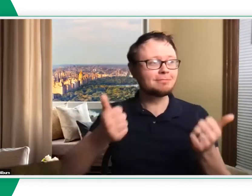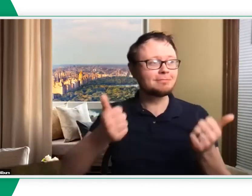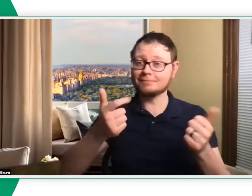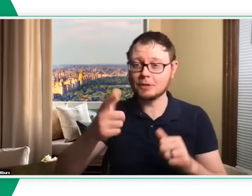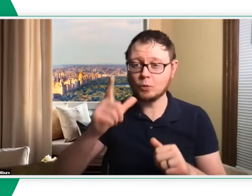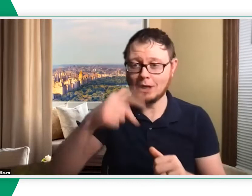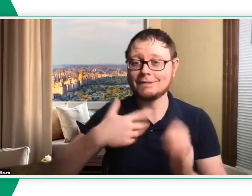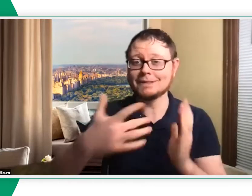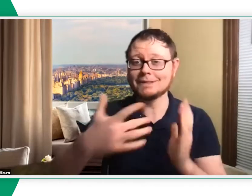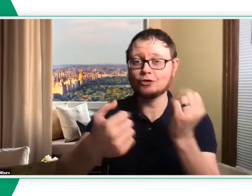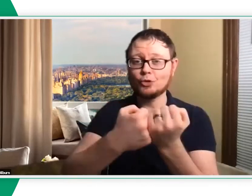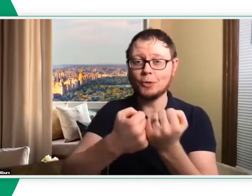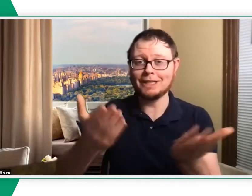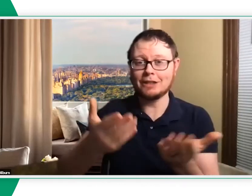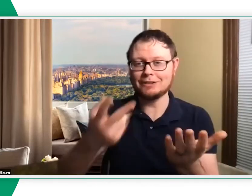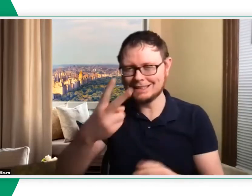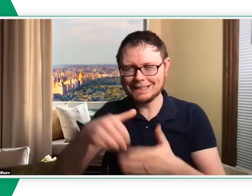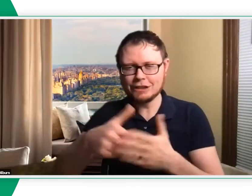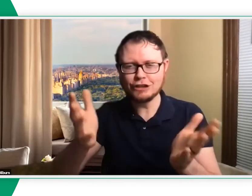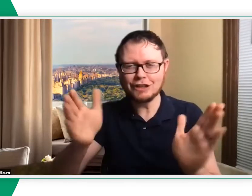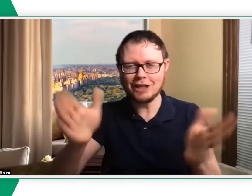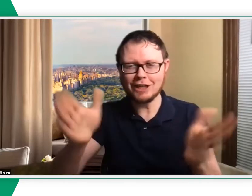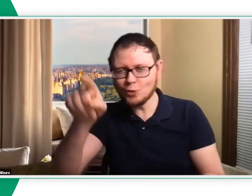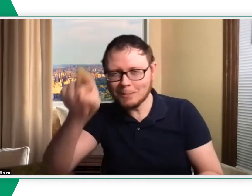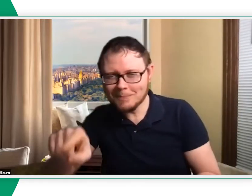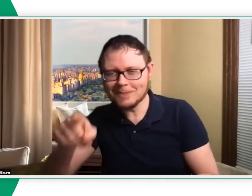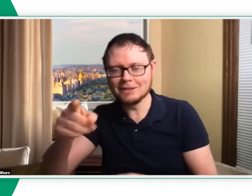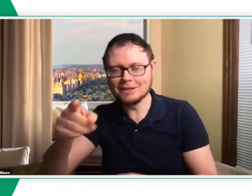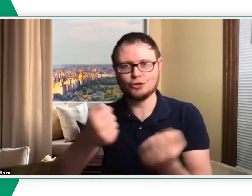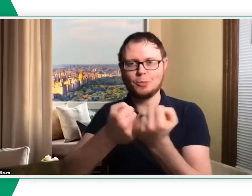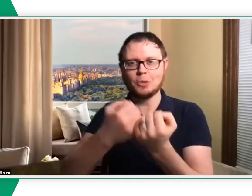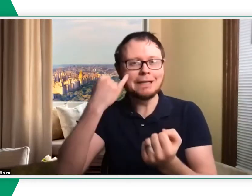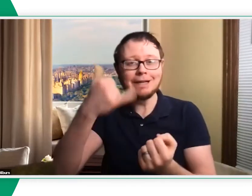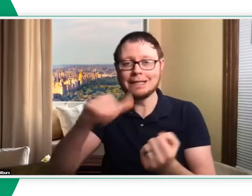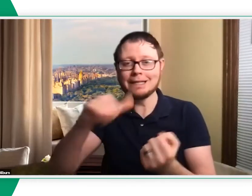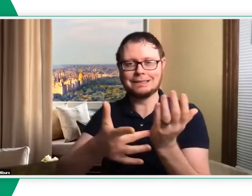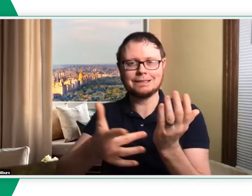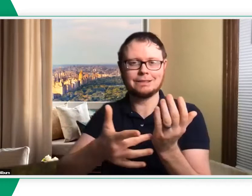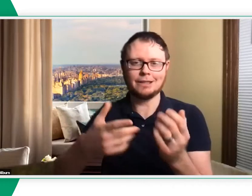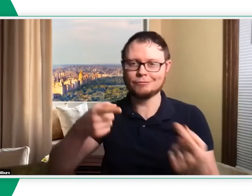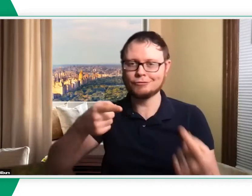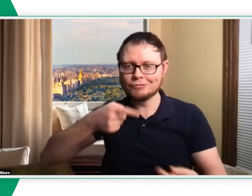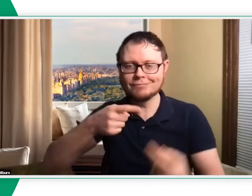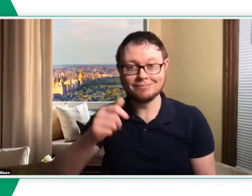added with the caption later on. That will be added, probably, in about a week. If you